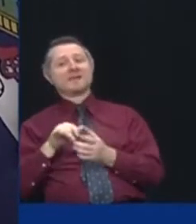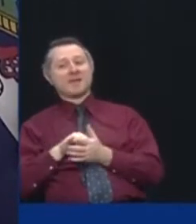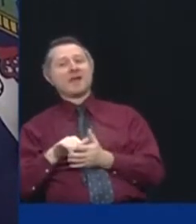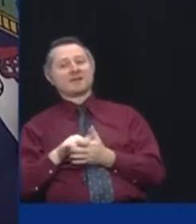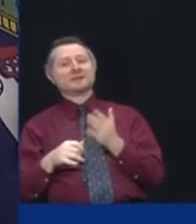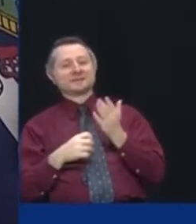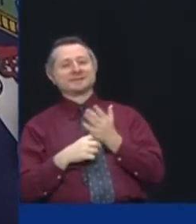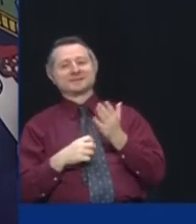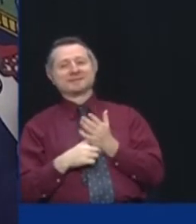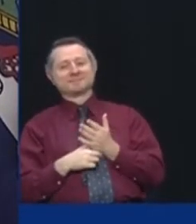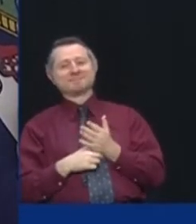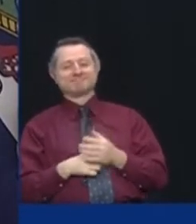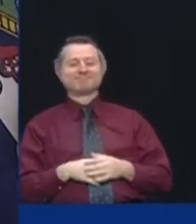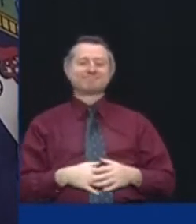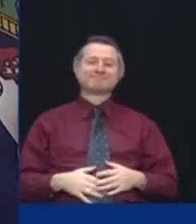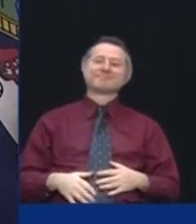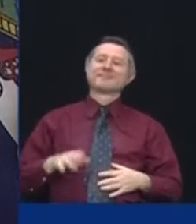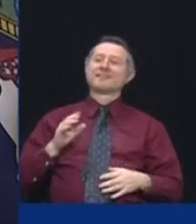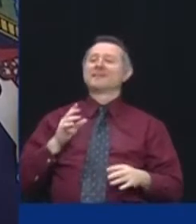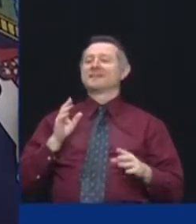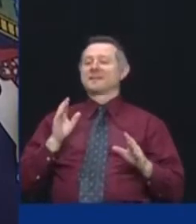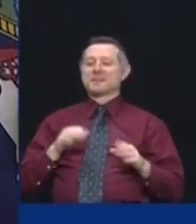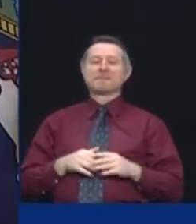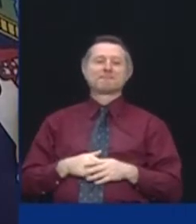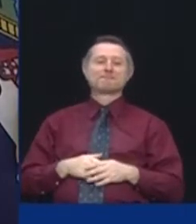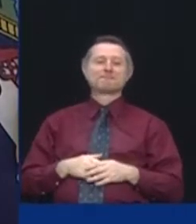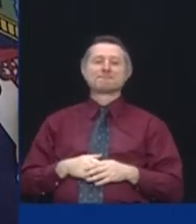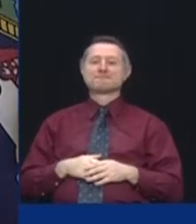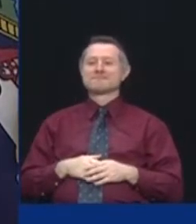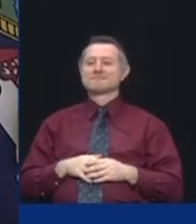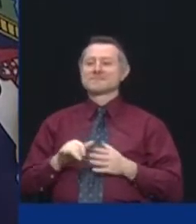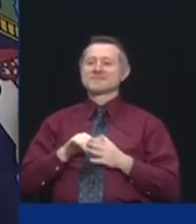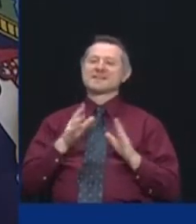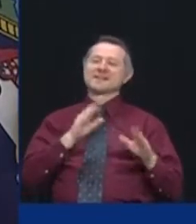WE ALSO WILL BE GIVING AWAY YANKEES TICKETS. OKAY.